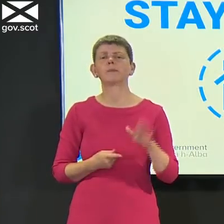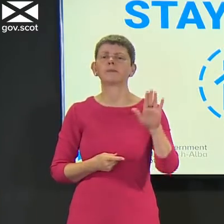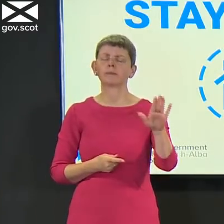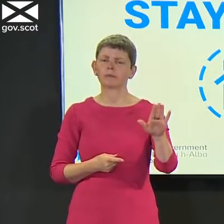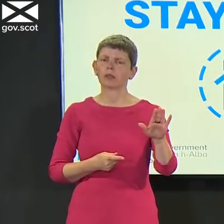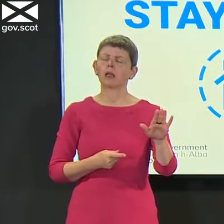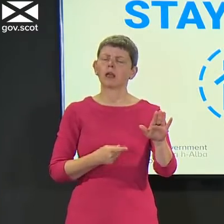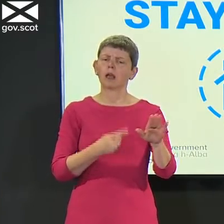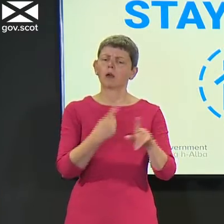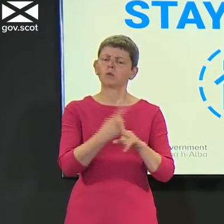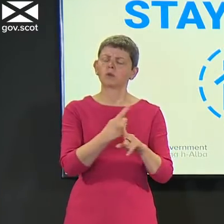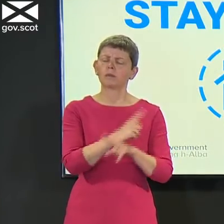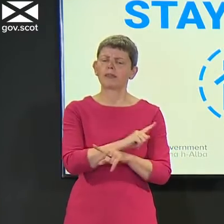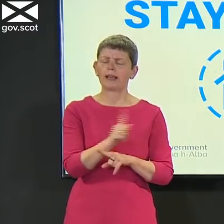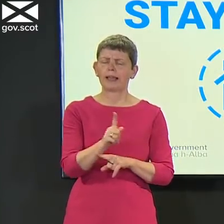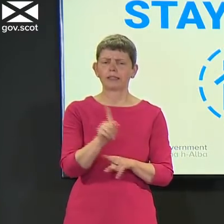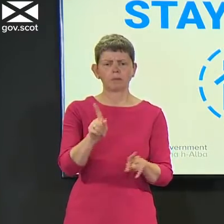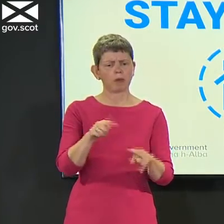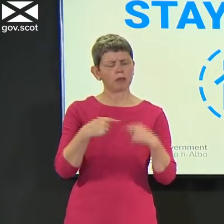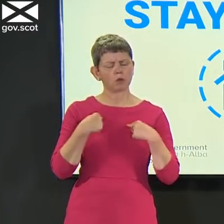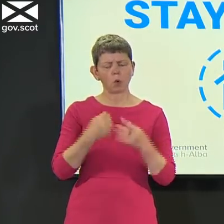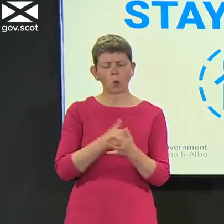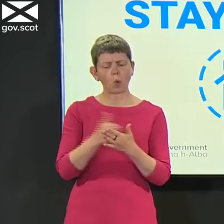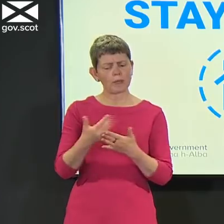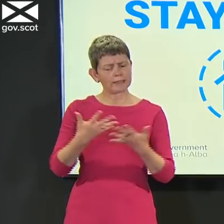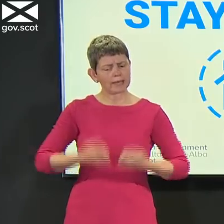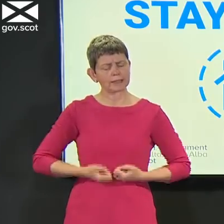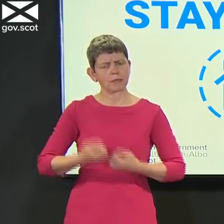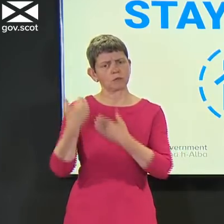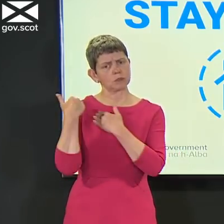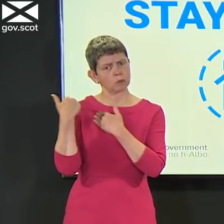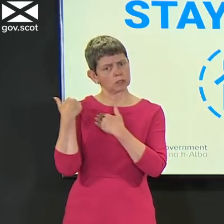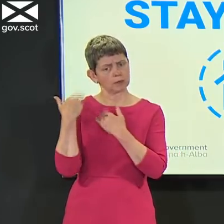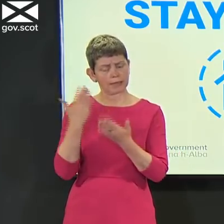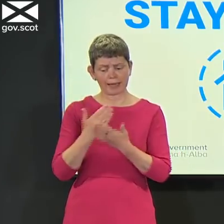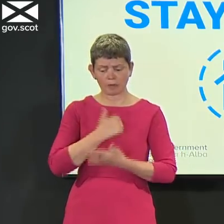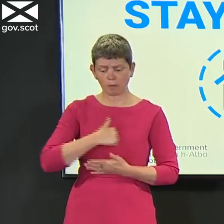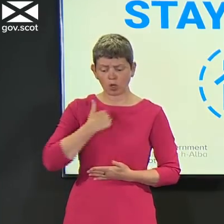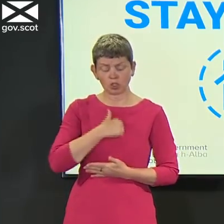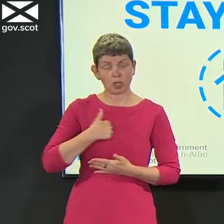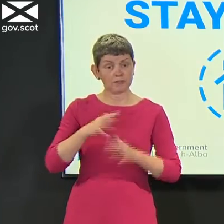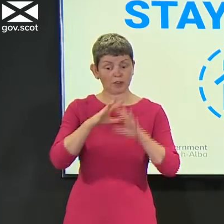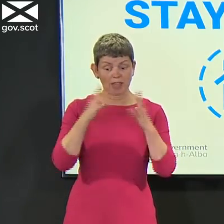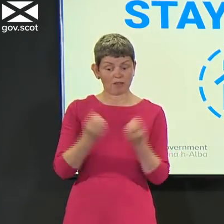responsibility and I've always readily apologized for any things that the government got wrong and